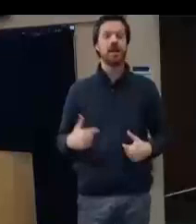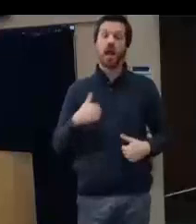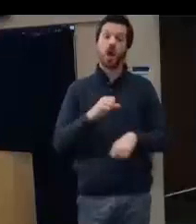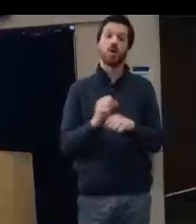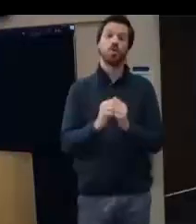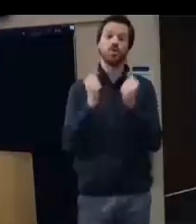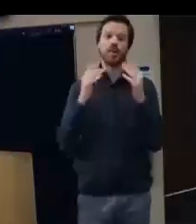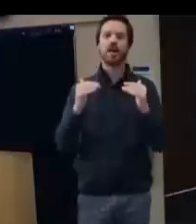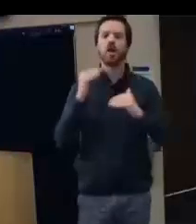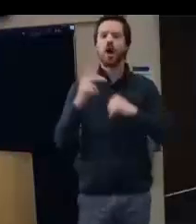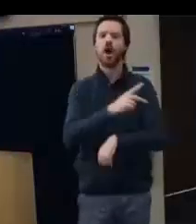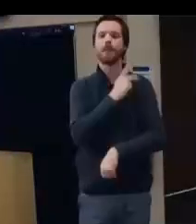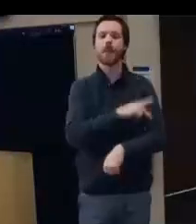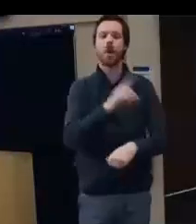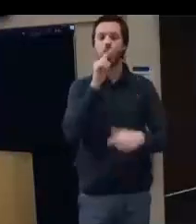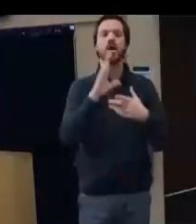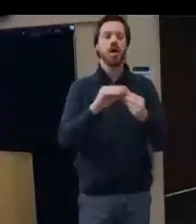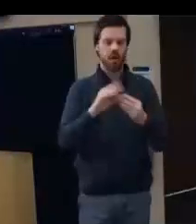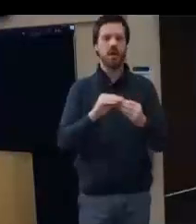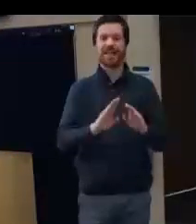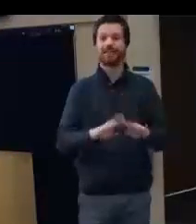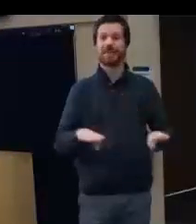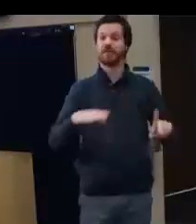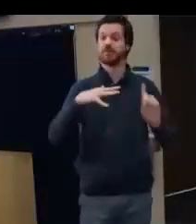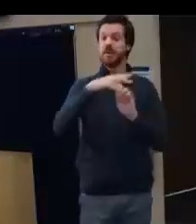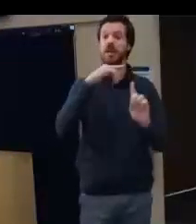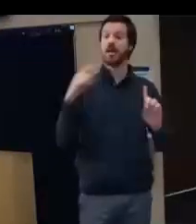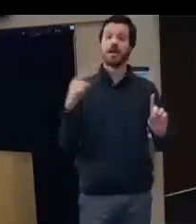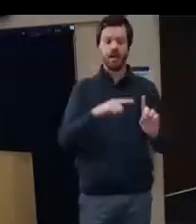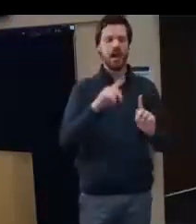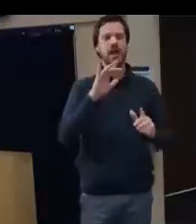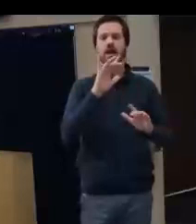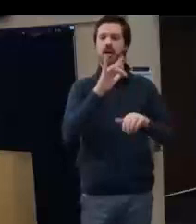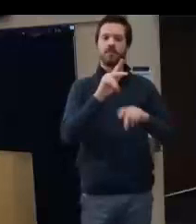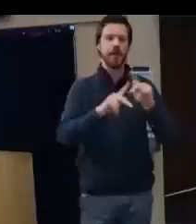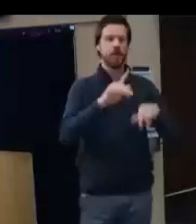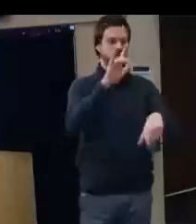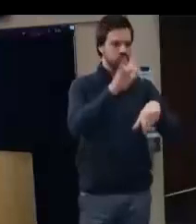adult patients who recall being in the Pediatric setting and people touching them and them being